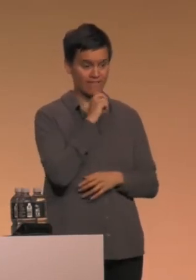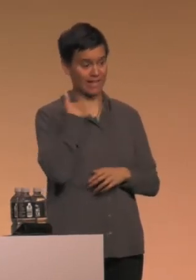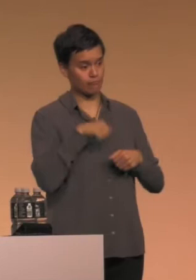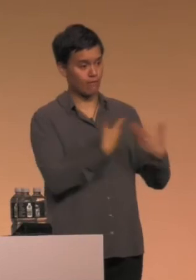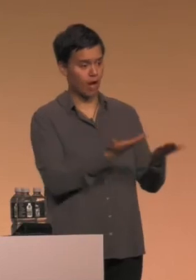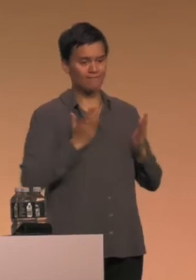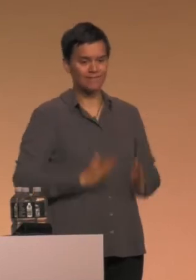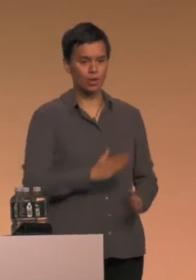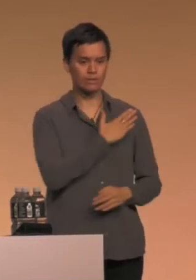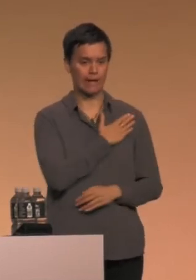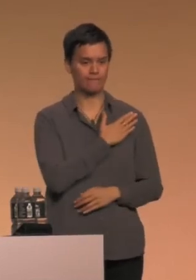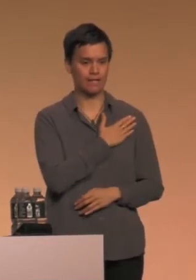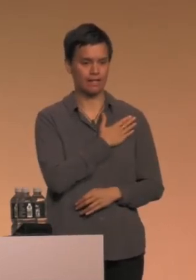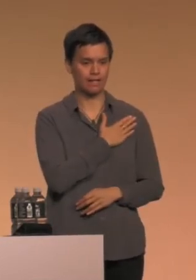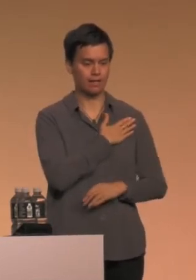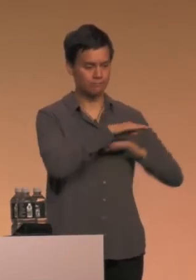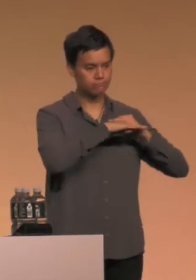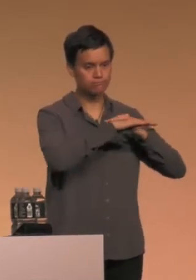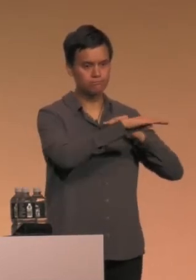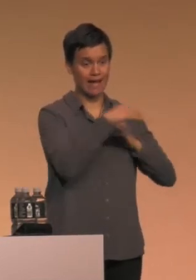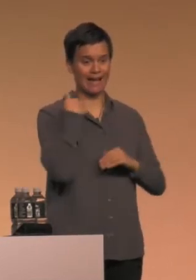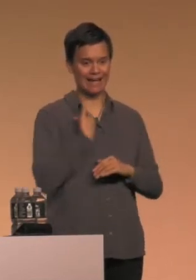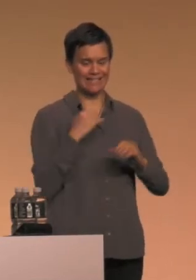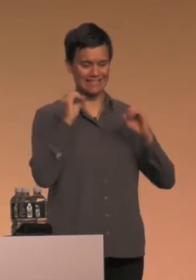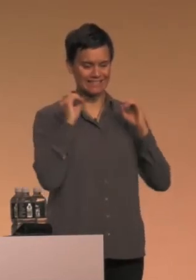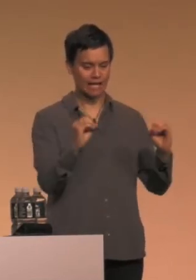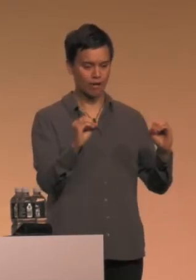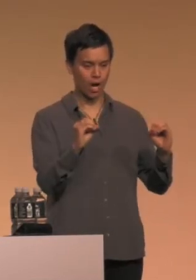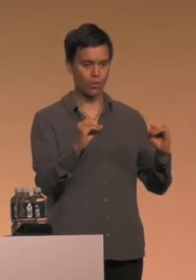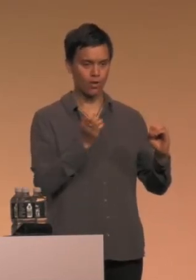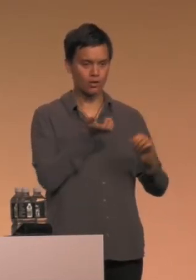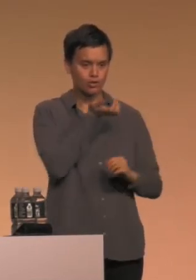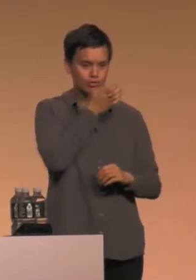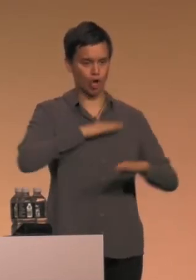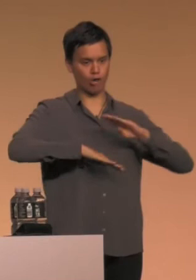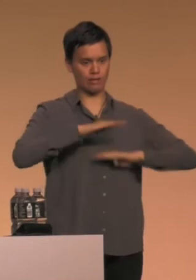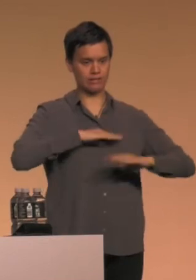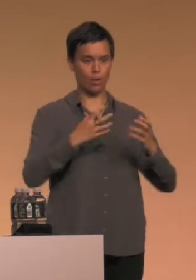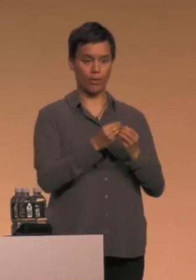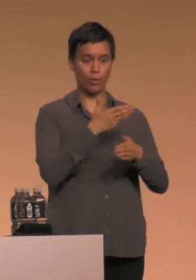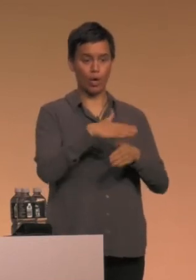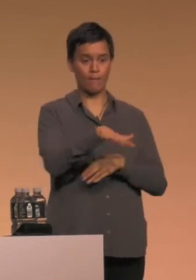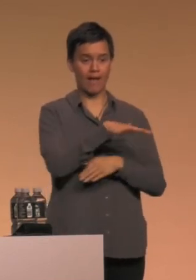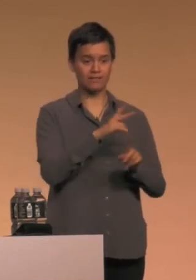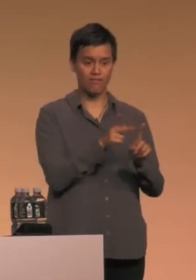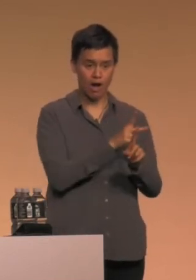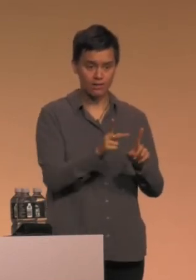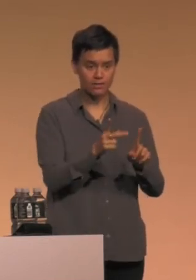with an unwavering stance on zero tolerance for workplace violence and supporting personal resilience